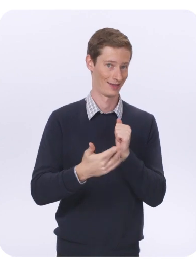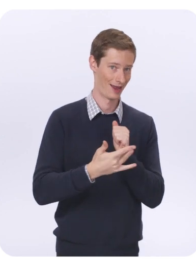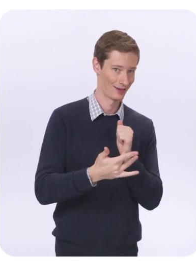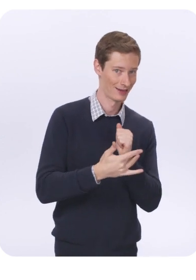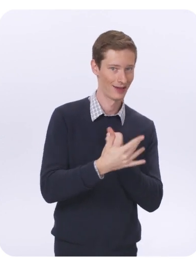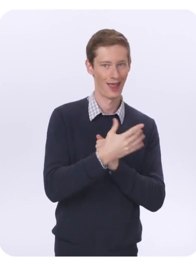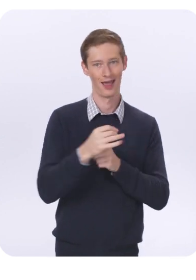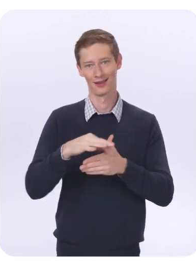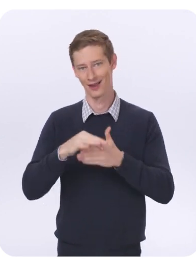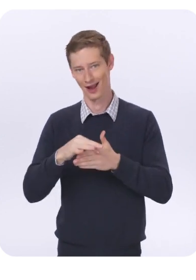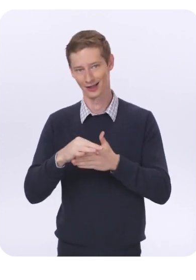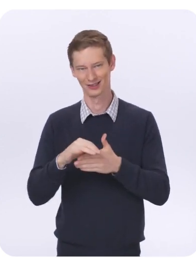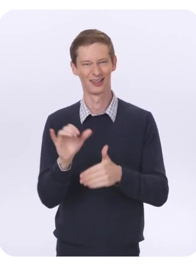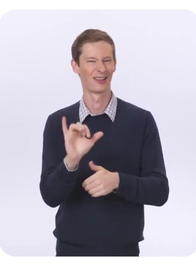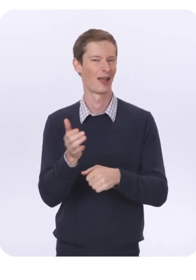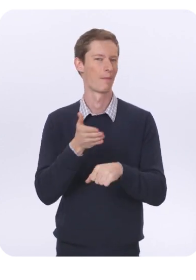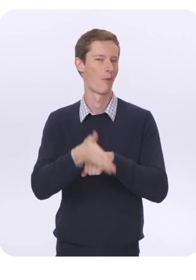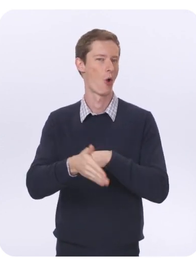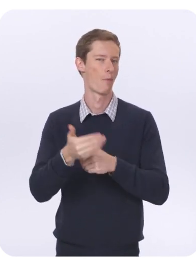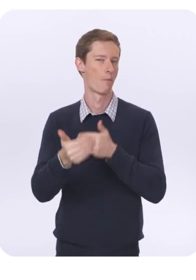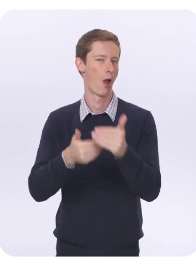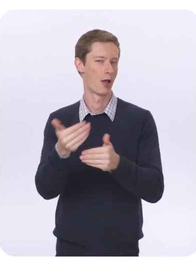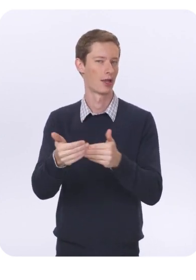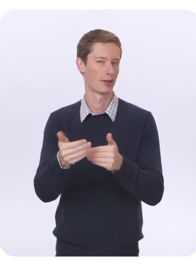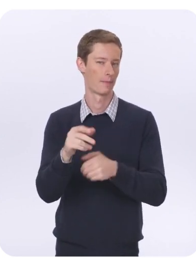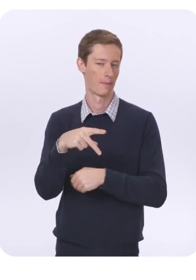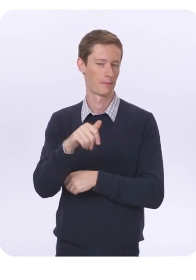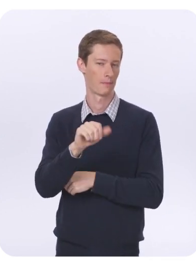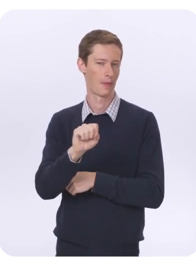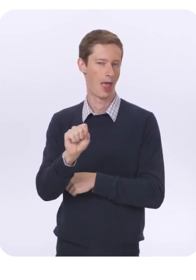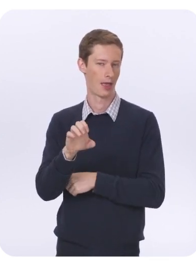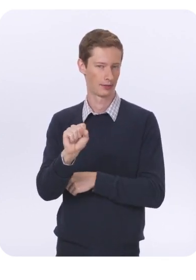As we all know, these are normally dropped due to their expensive nature,